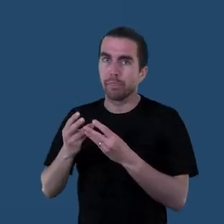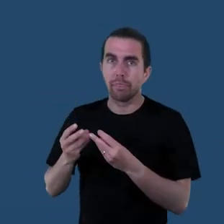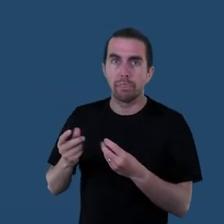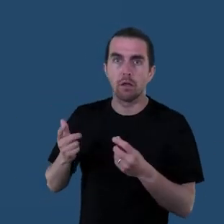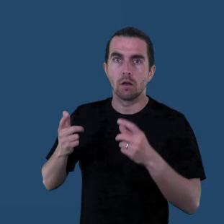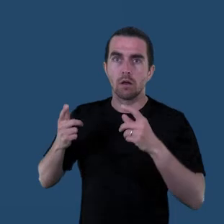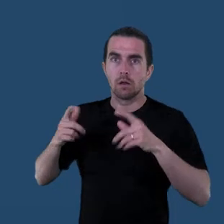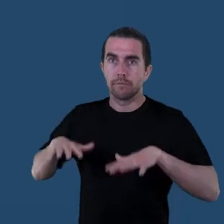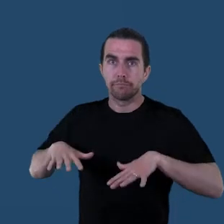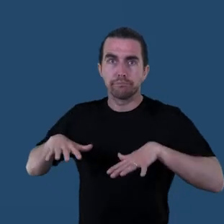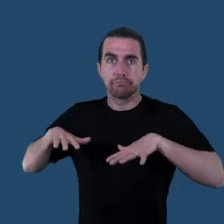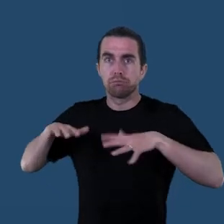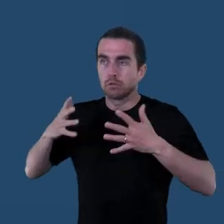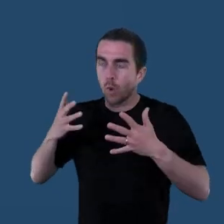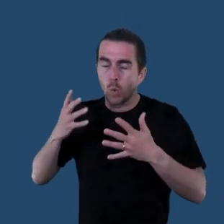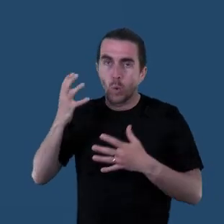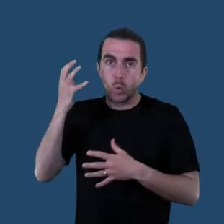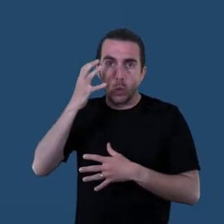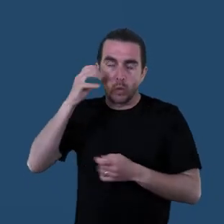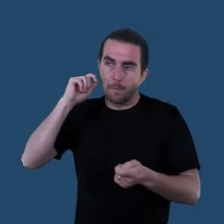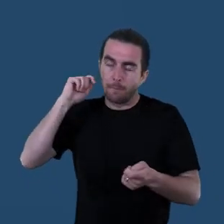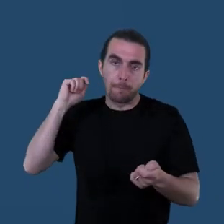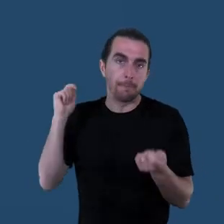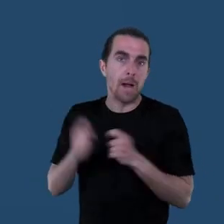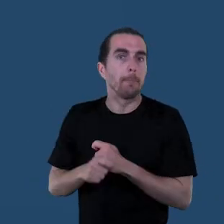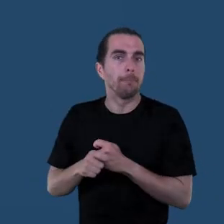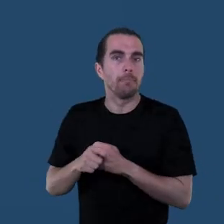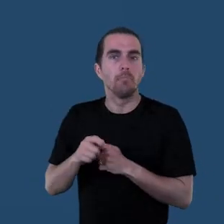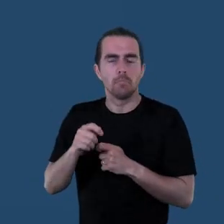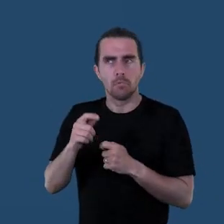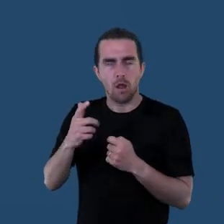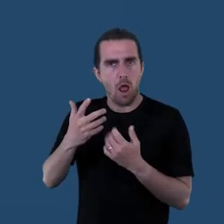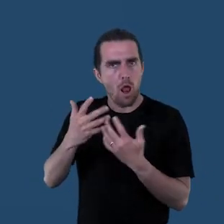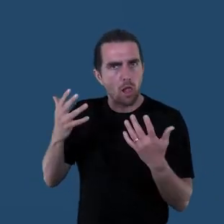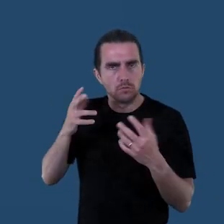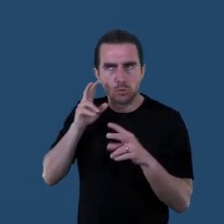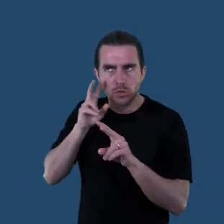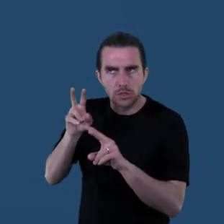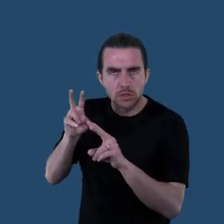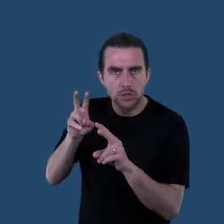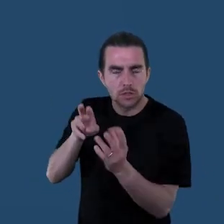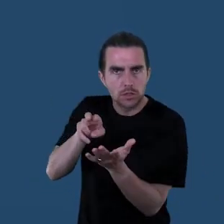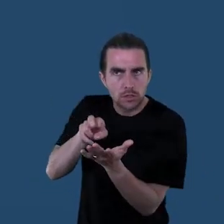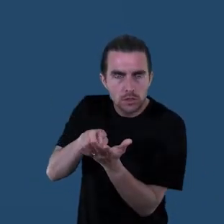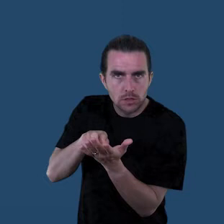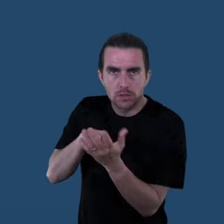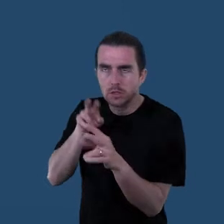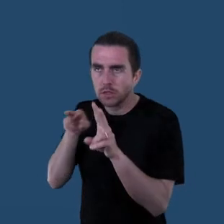and they're happening very, very quickly. There are observations that are being made. There's scientific data